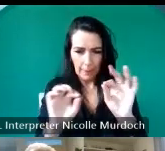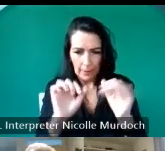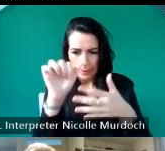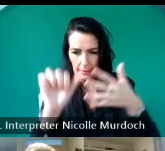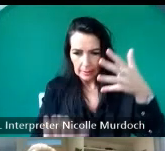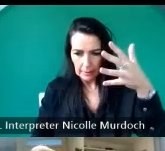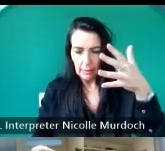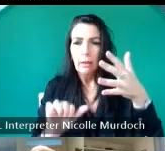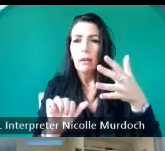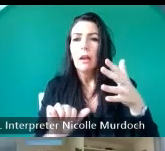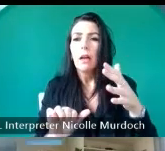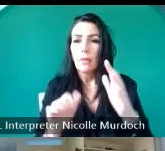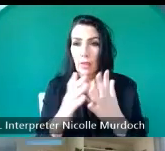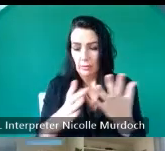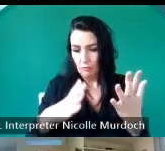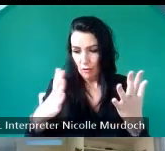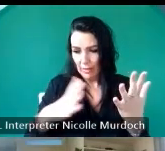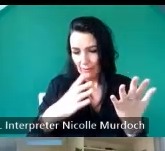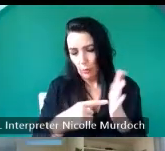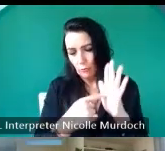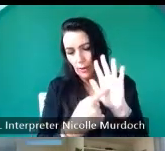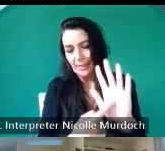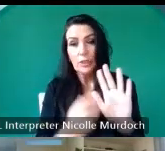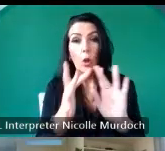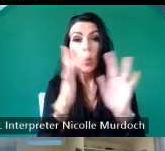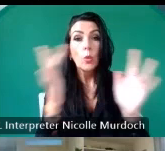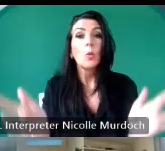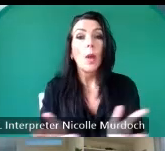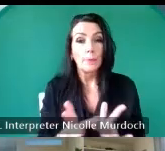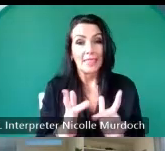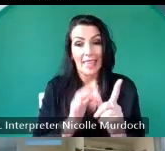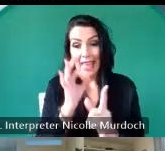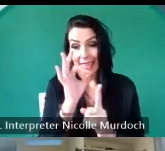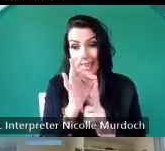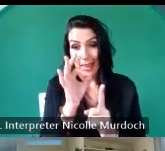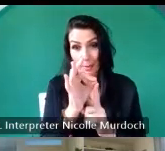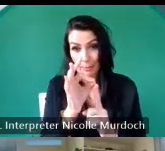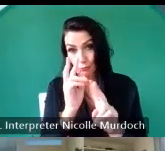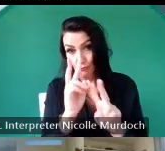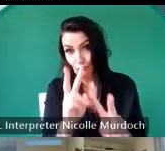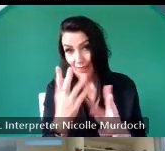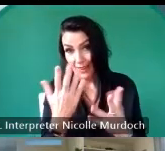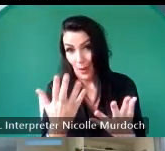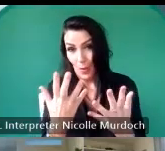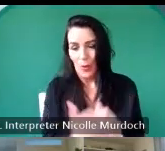for a presentation on the website and app that I'm about to show you so I'm sure lots of people